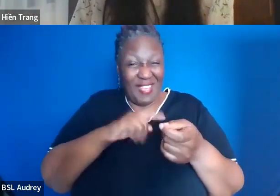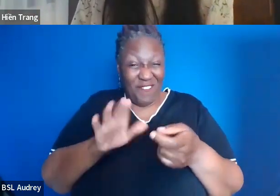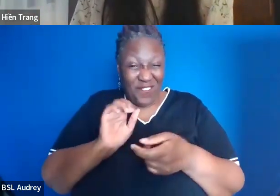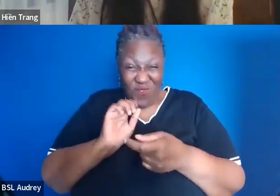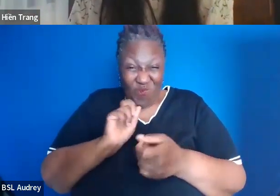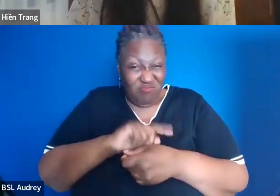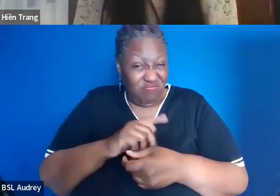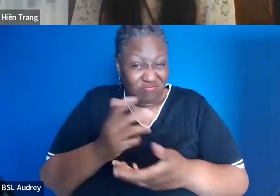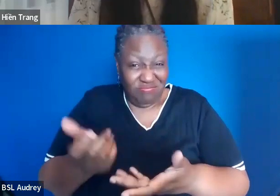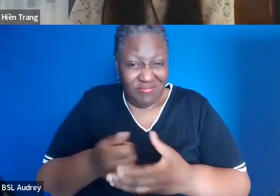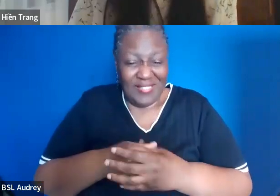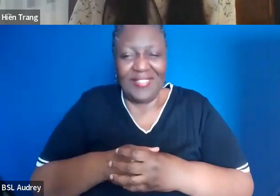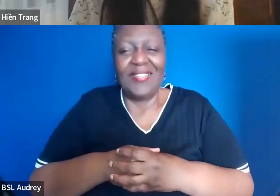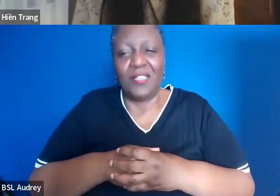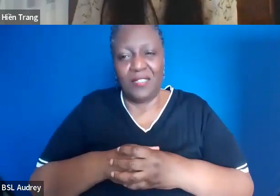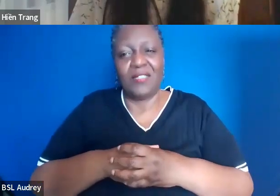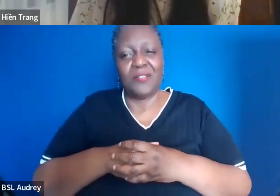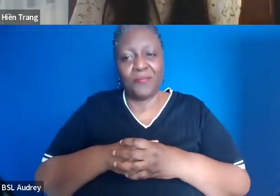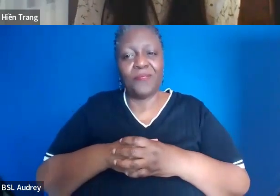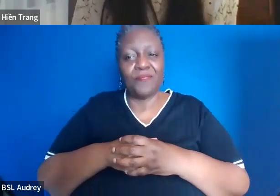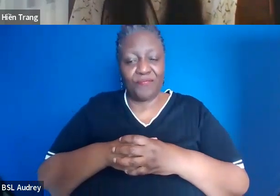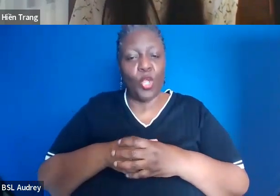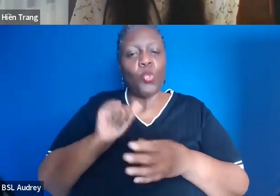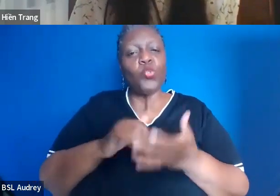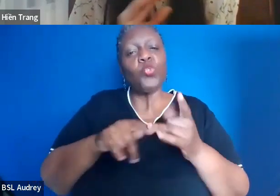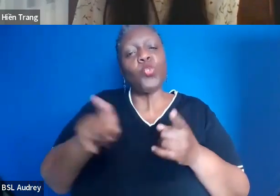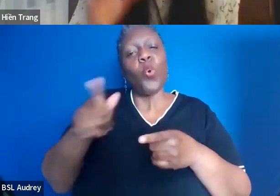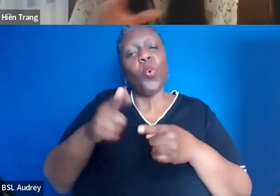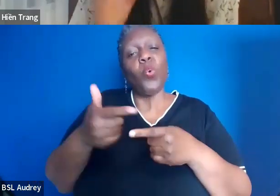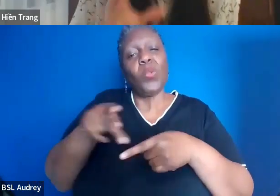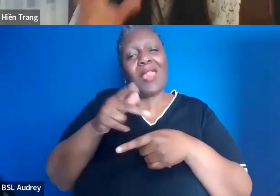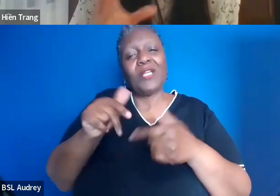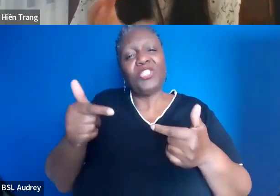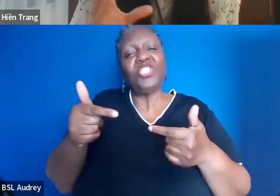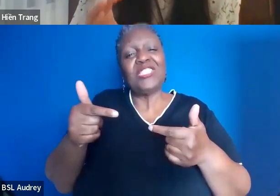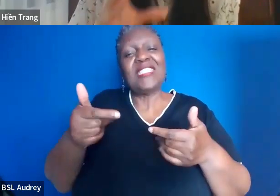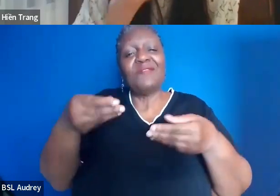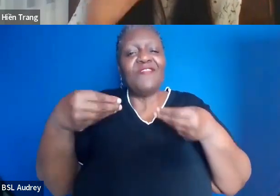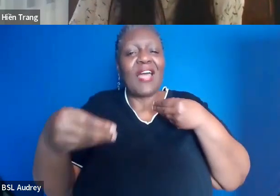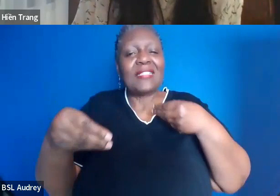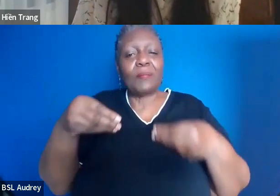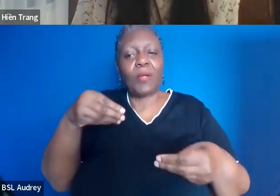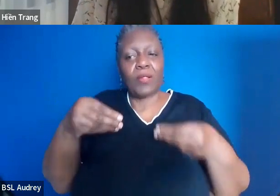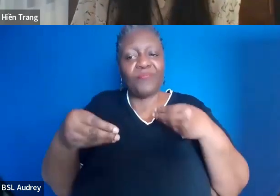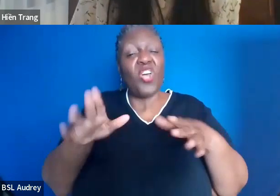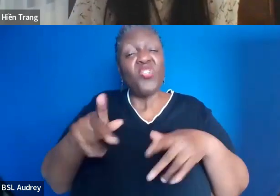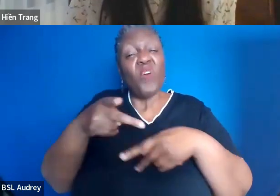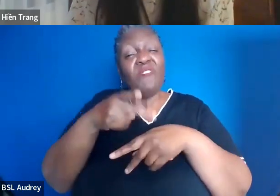uh so somehow it has the flexibility like I would describe the Vietnamese language like the water